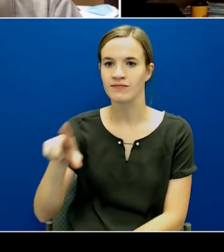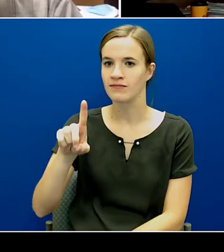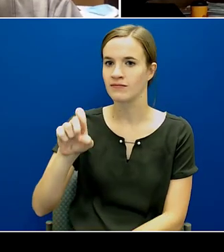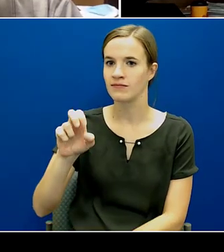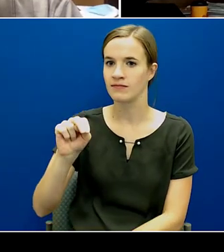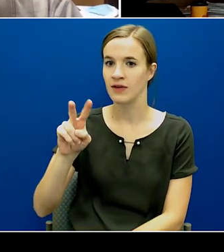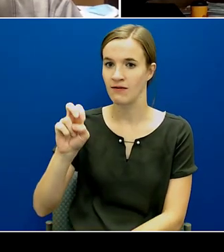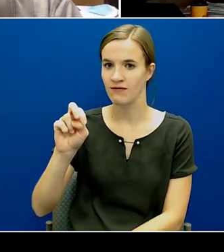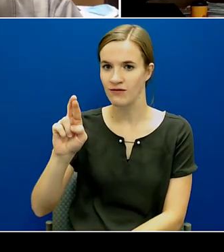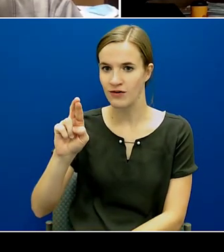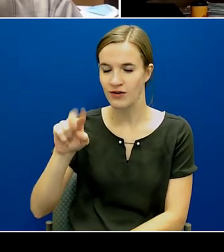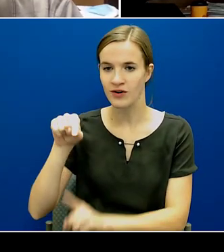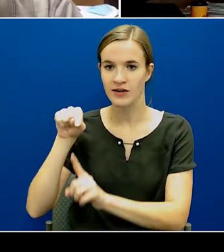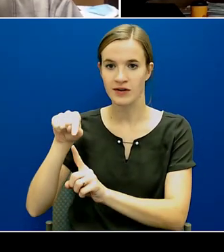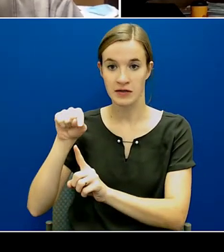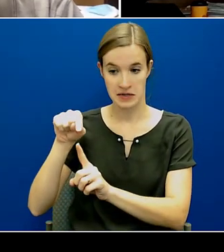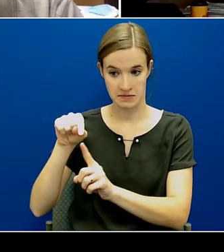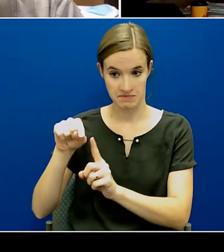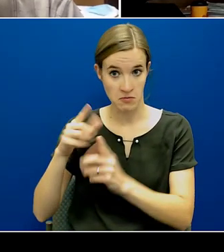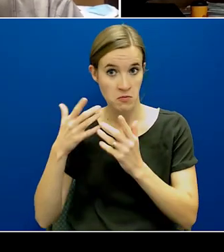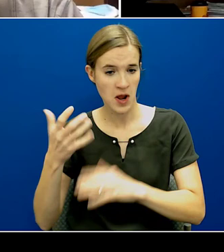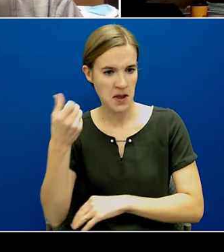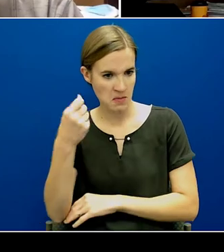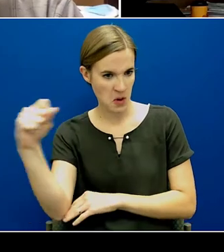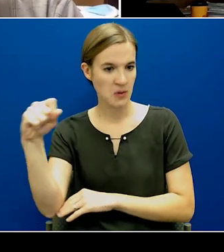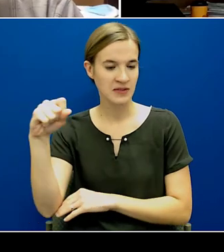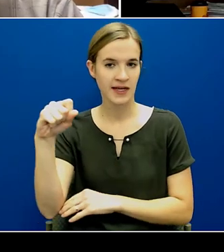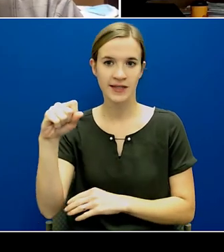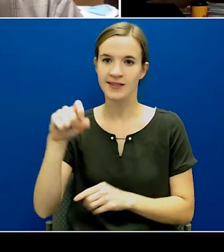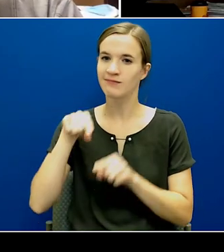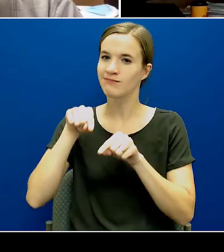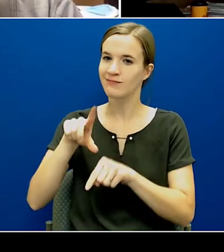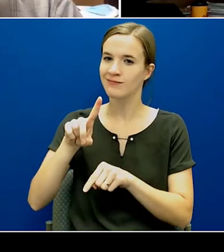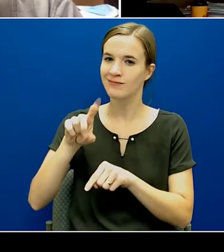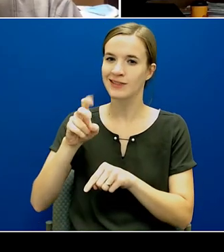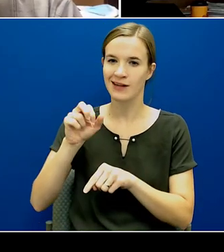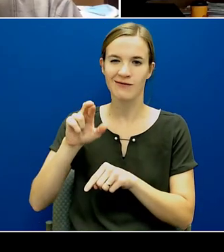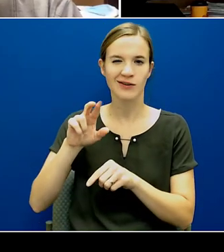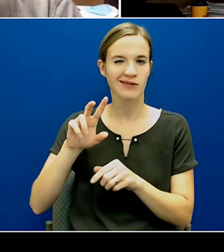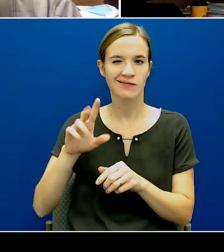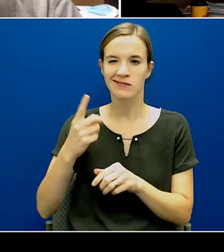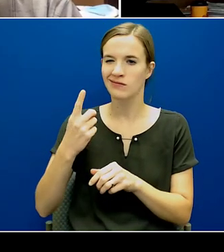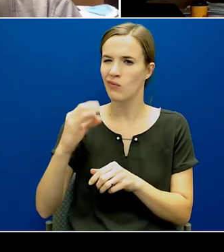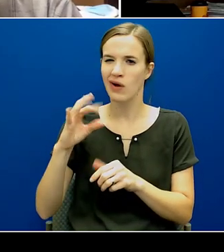buses as a result. Well, so when they ADA came around, it was kind of the icing on the